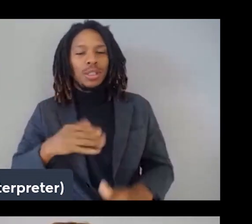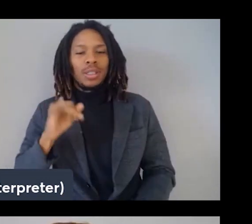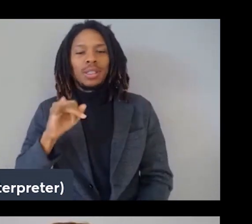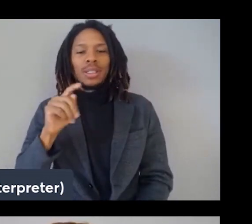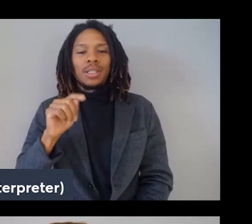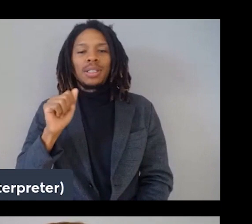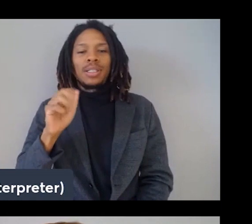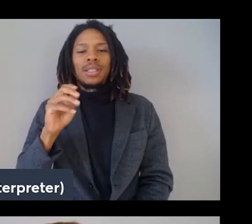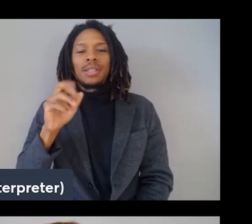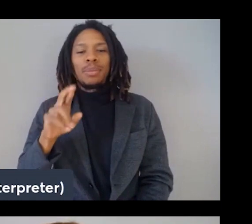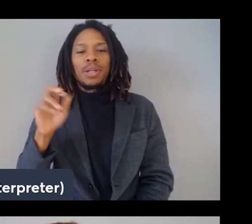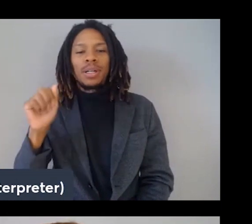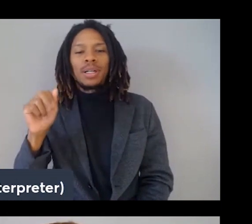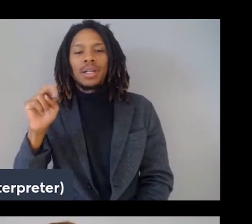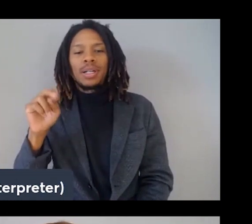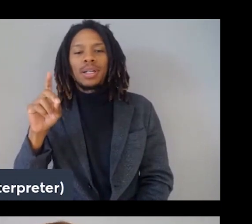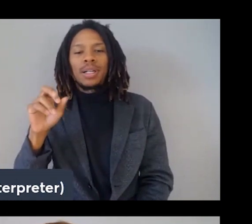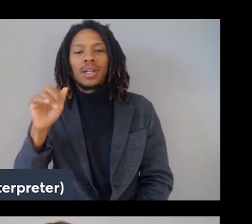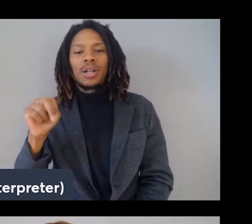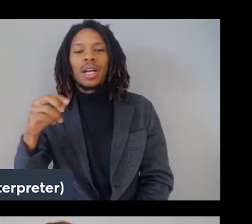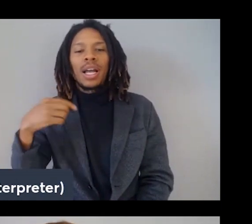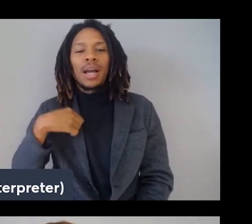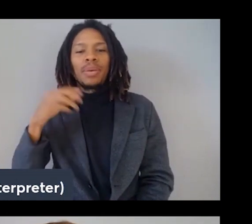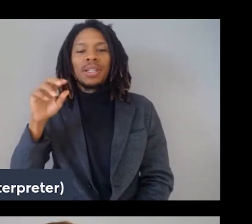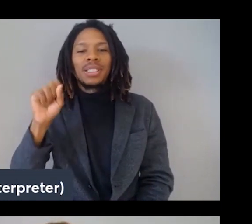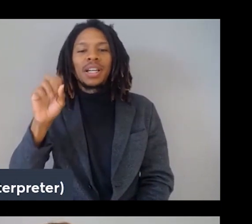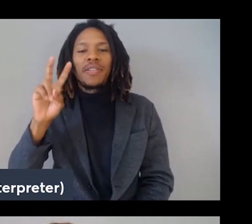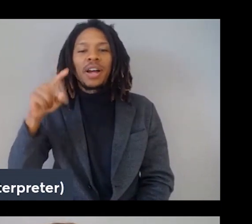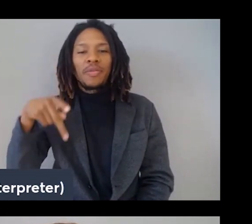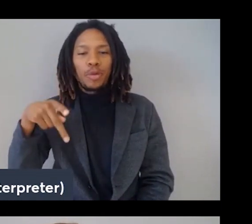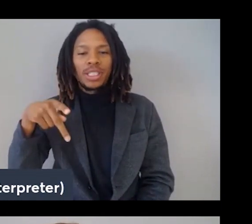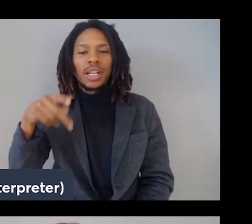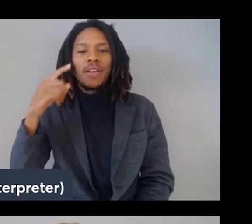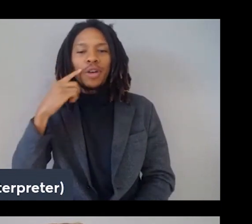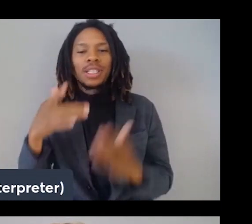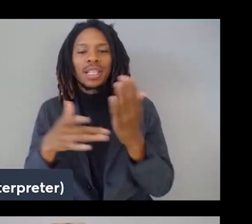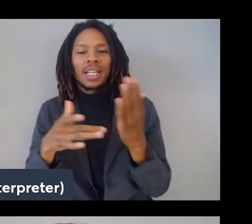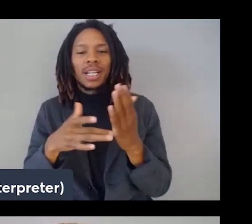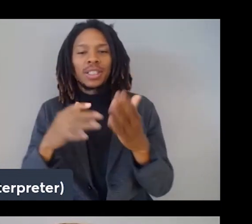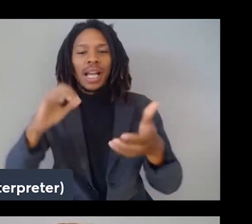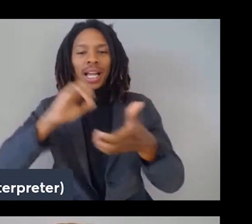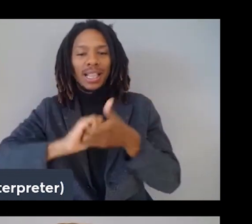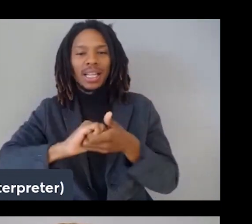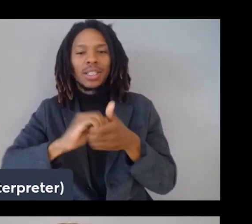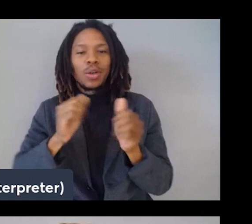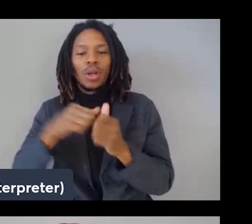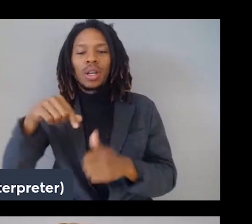I'm the senior vice president for Technology Alliances at Qlik, and we're very close partners with AWS,